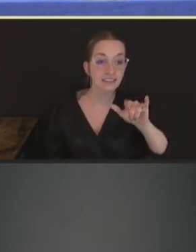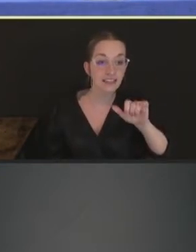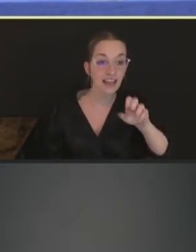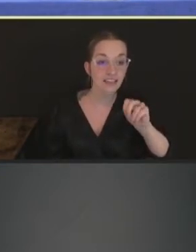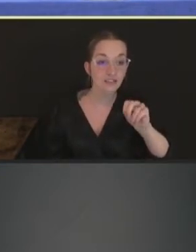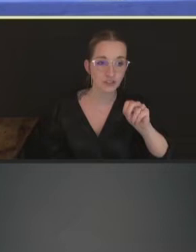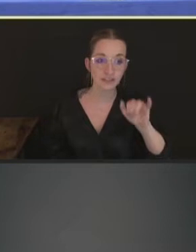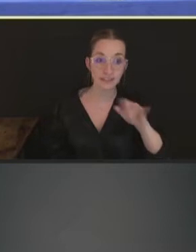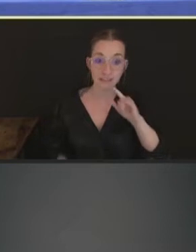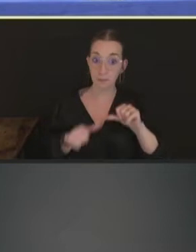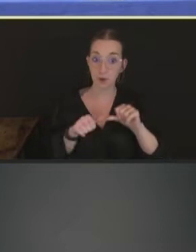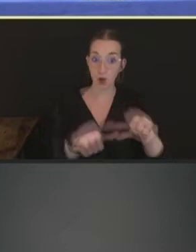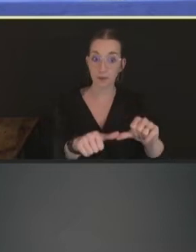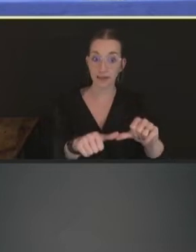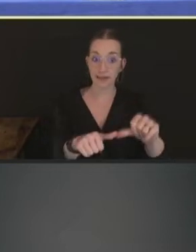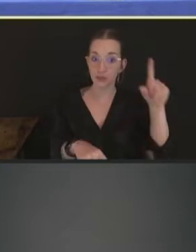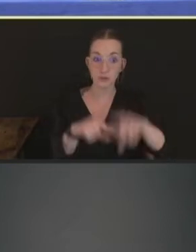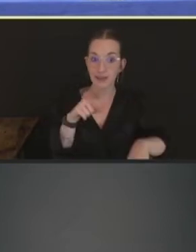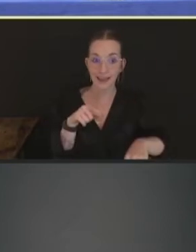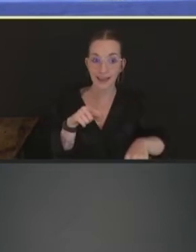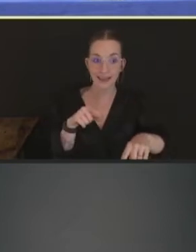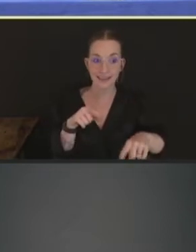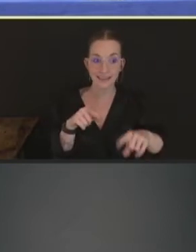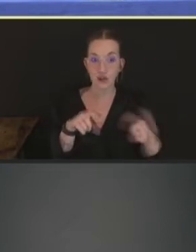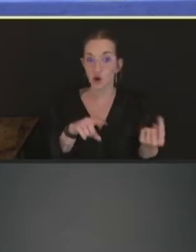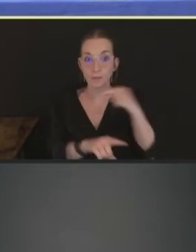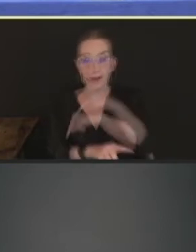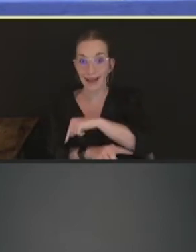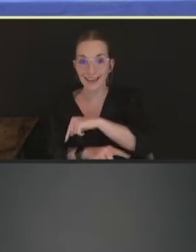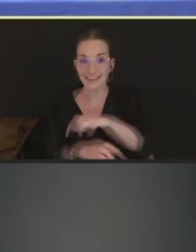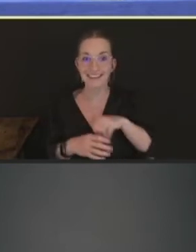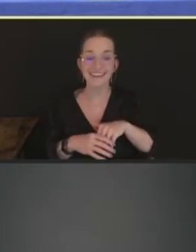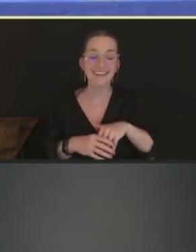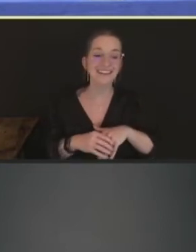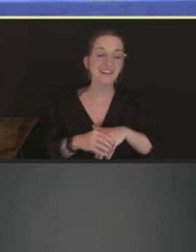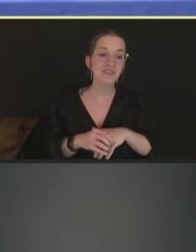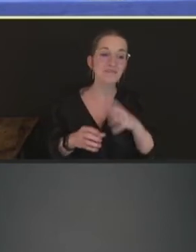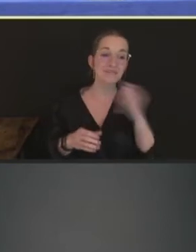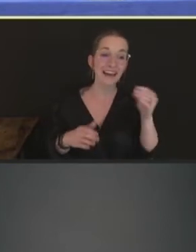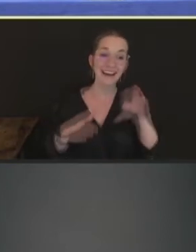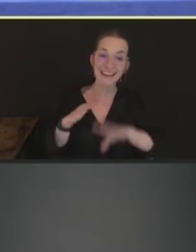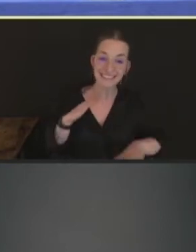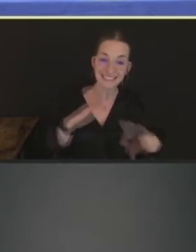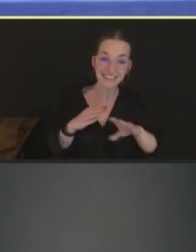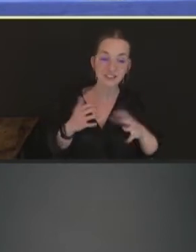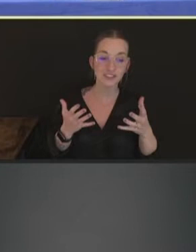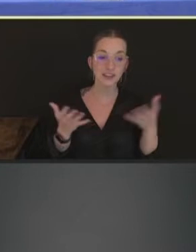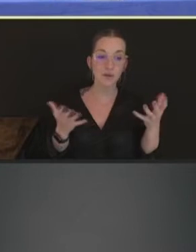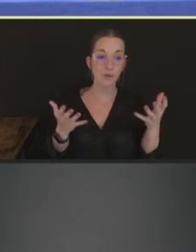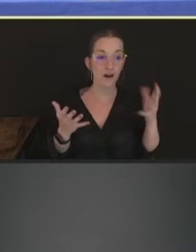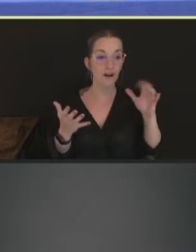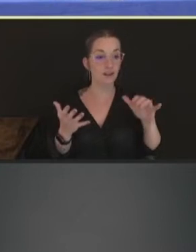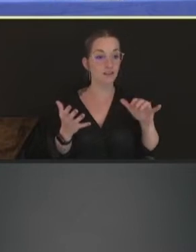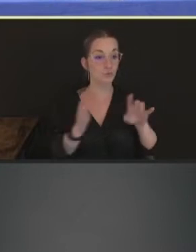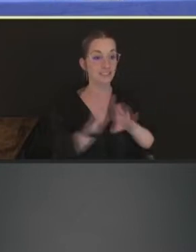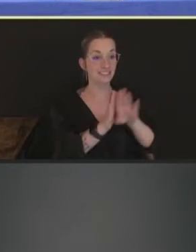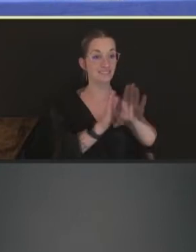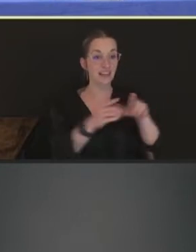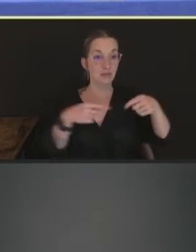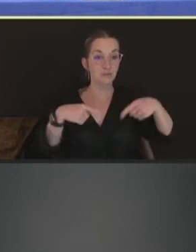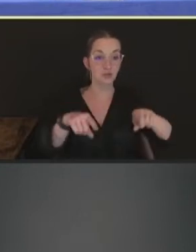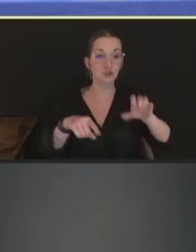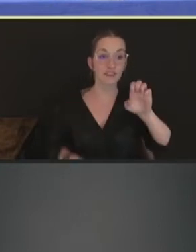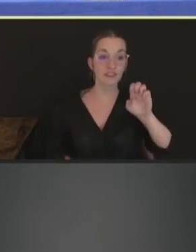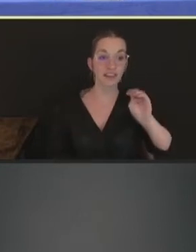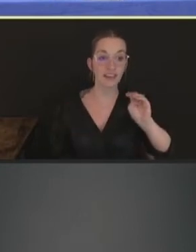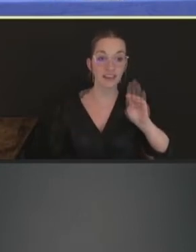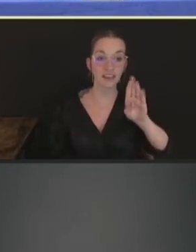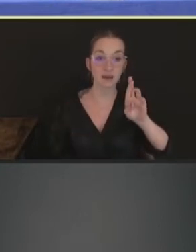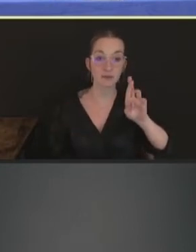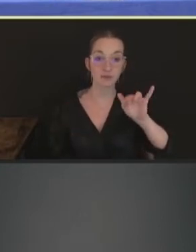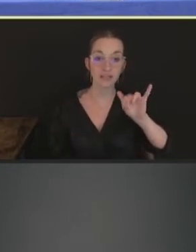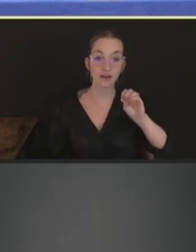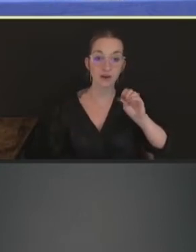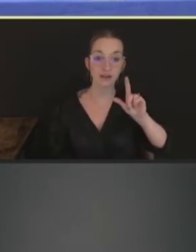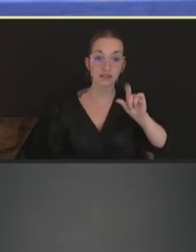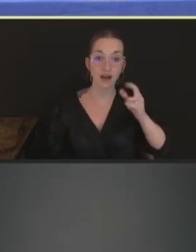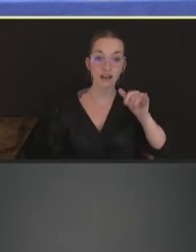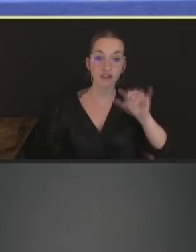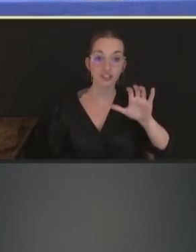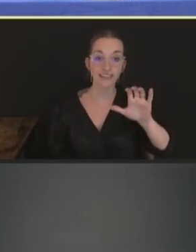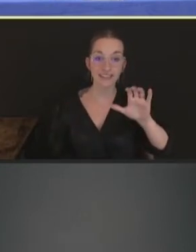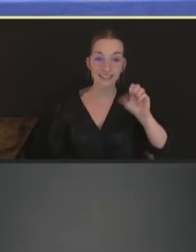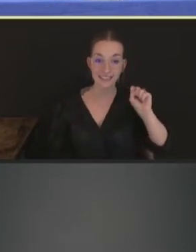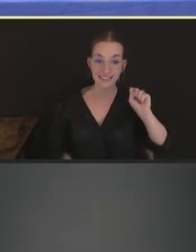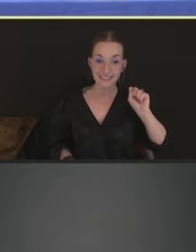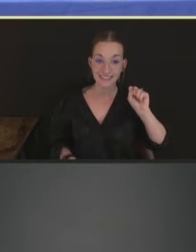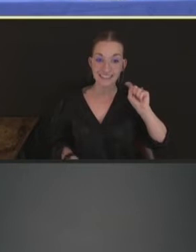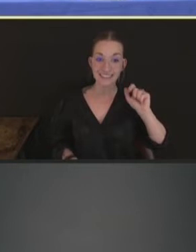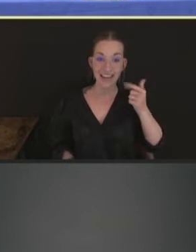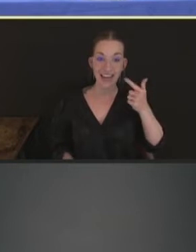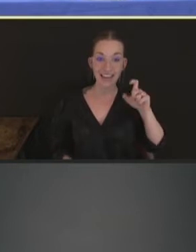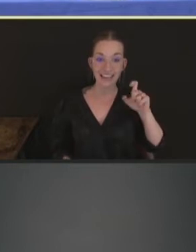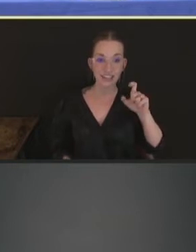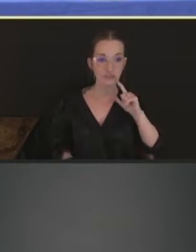And this -- essentially, what was developed during embryologic stage is destroyed late